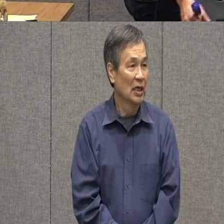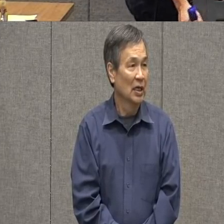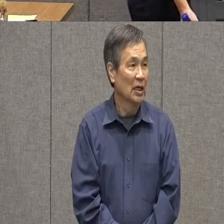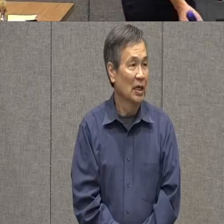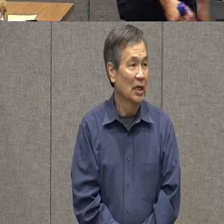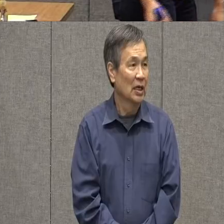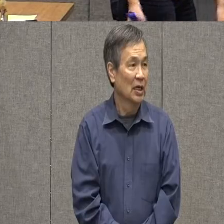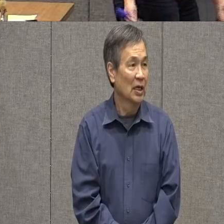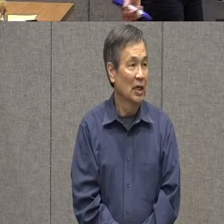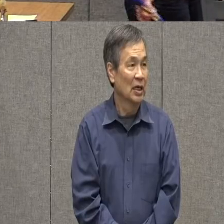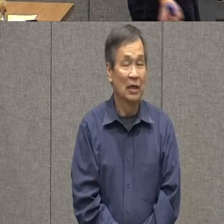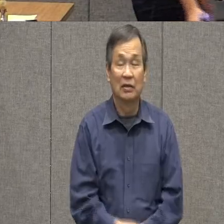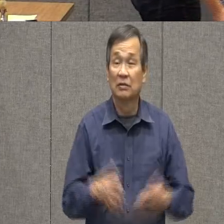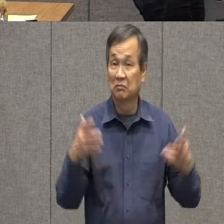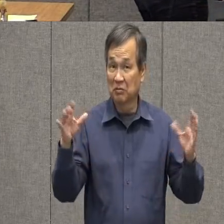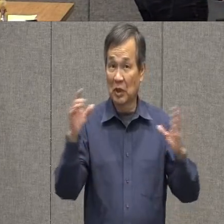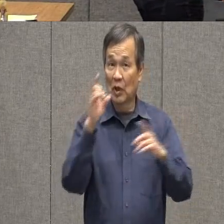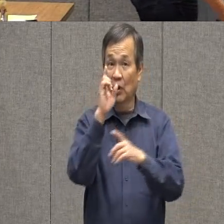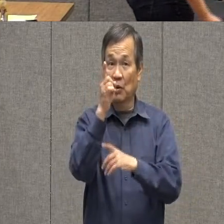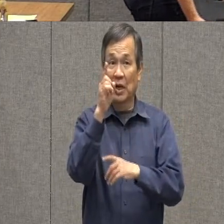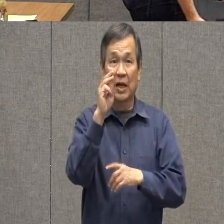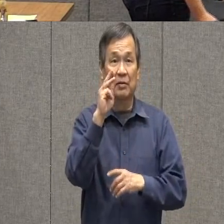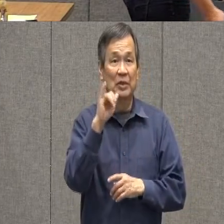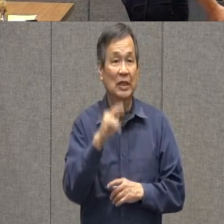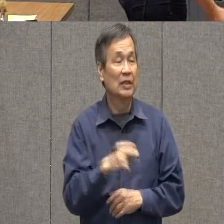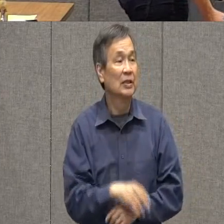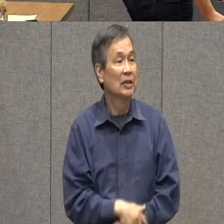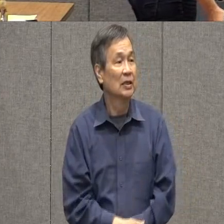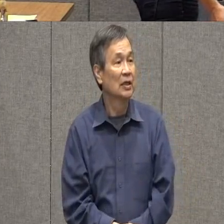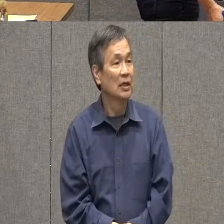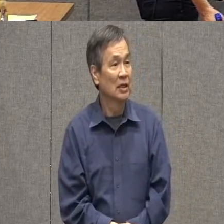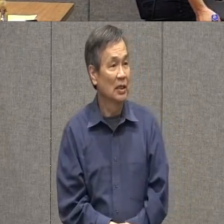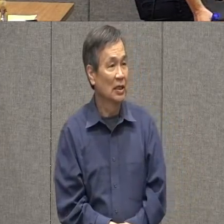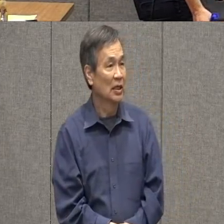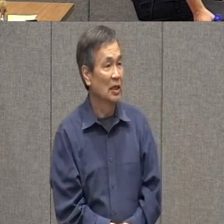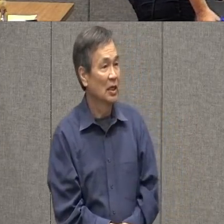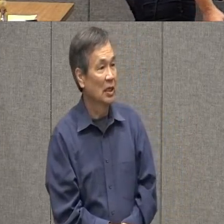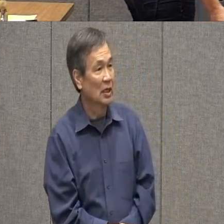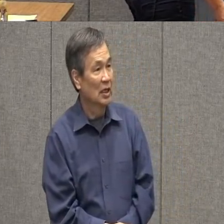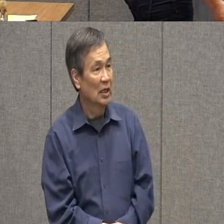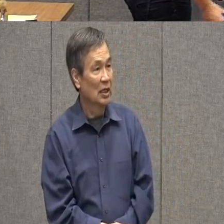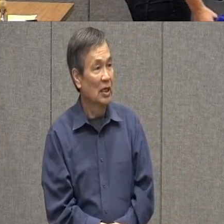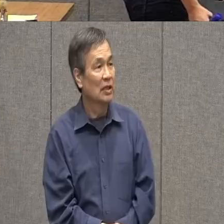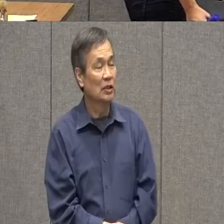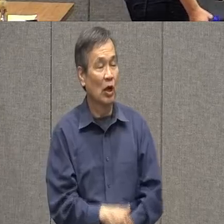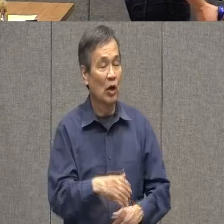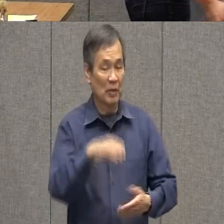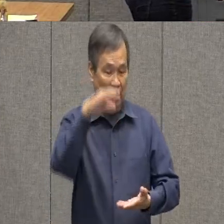Oh, you finished! I finished in time. That was cool to see! So you kind of shortened my torso, just made it a shorter line.